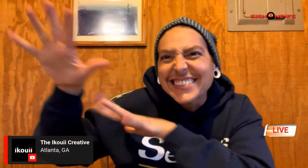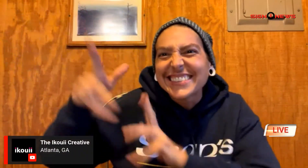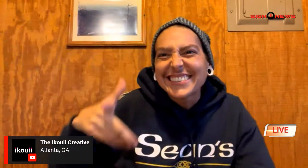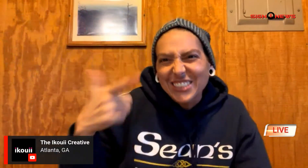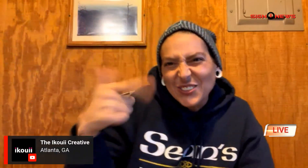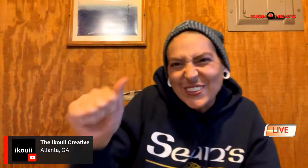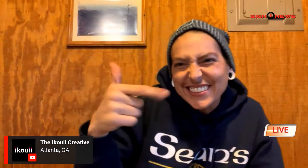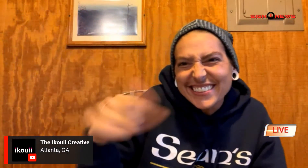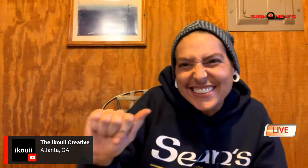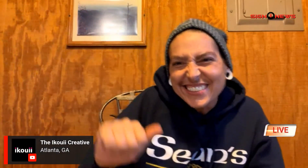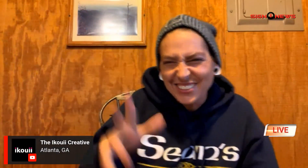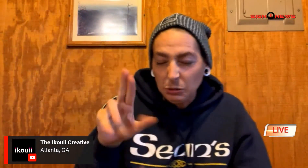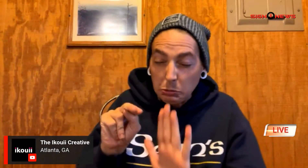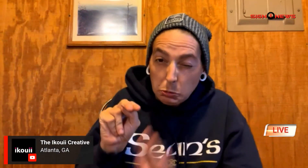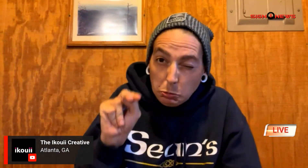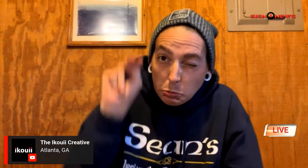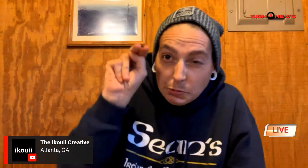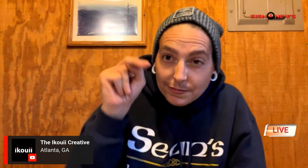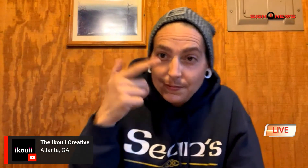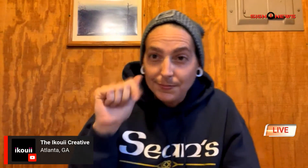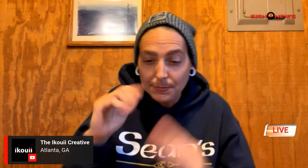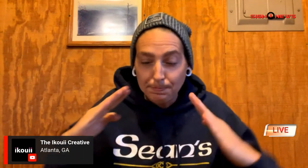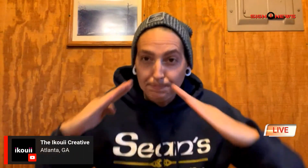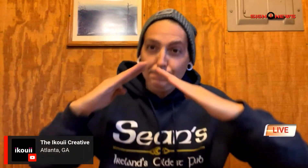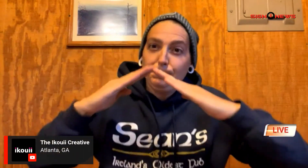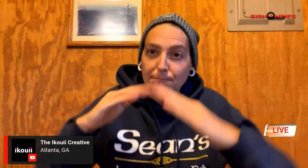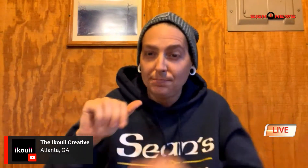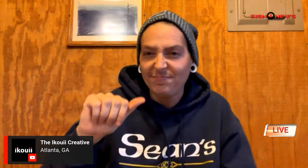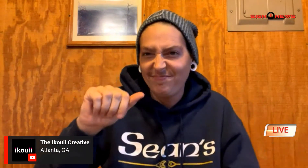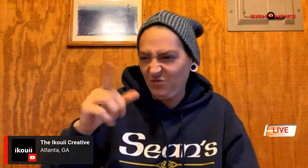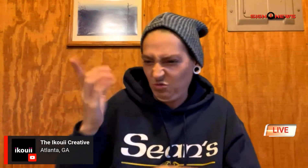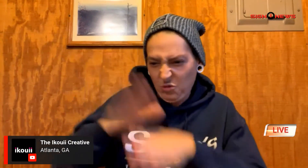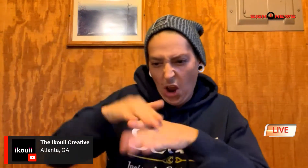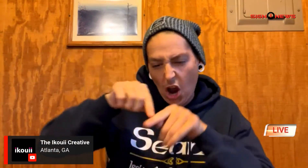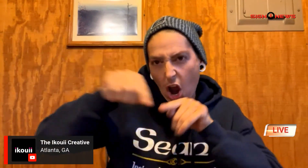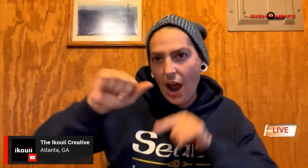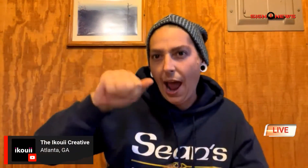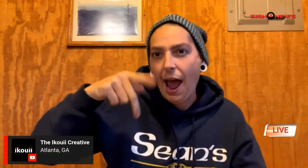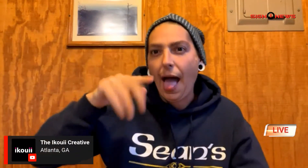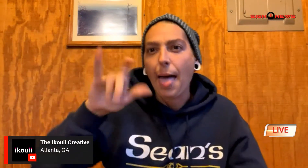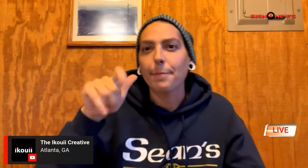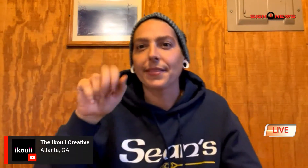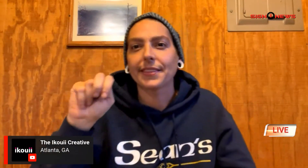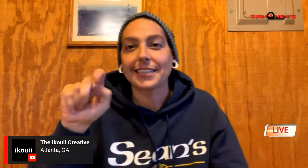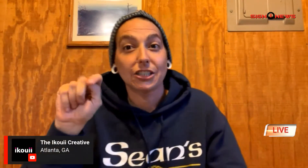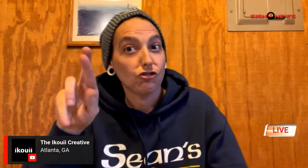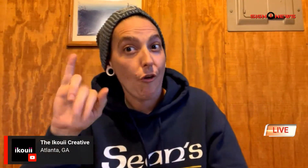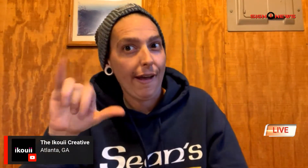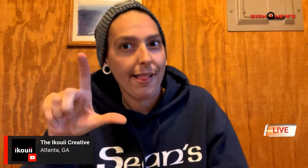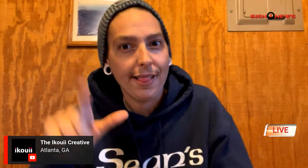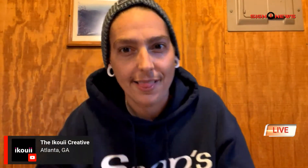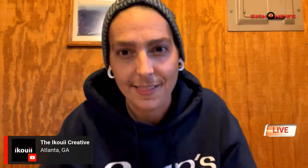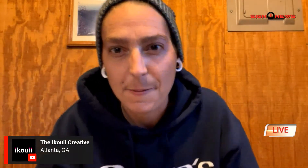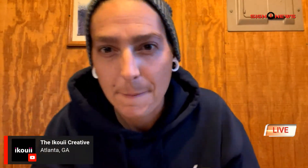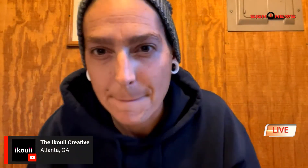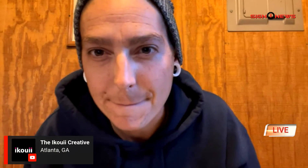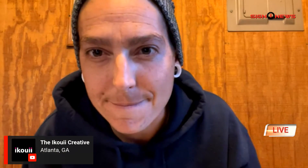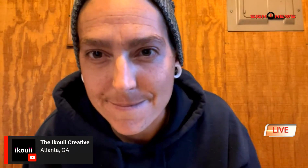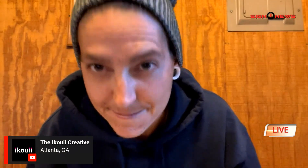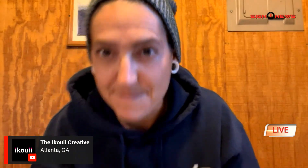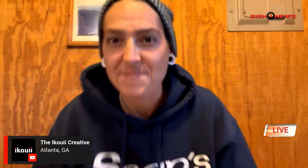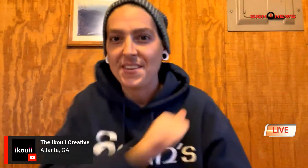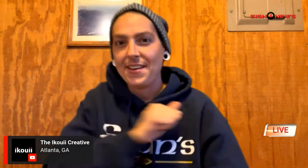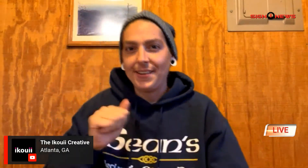Georgia is in the northern part of the mountains of Georgia on the Appalachian trail hello